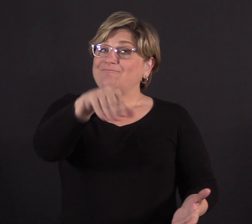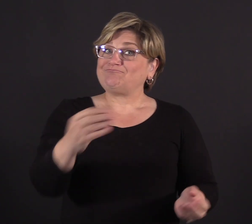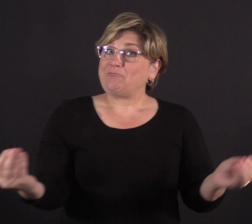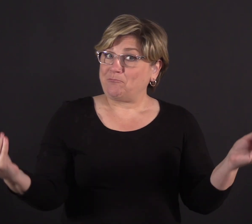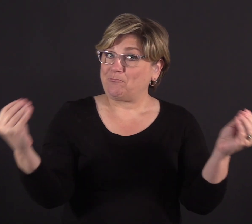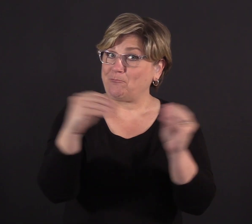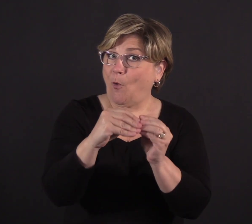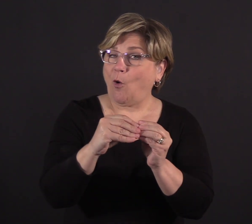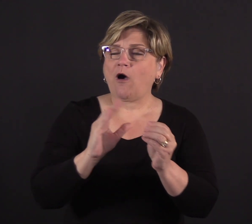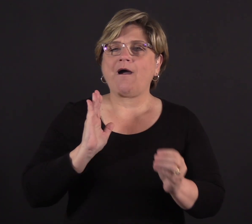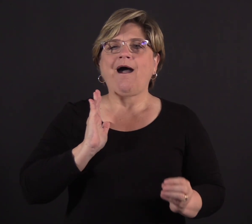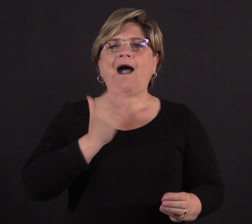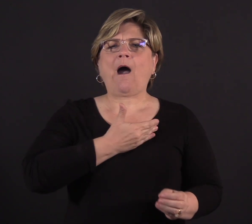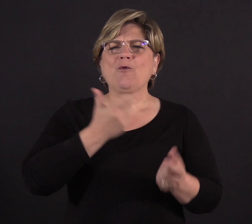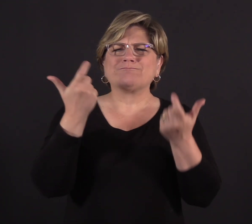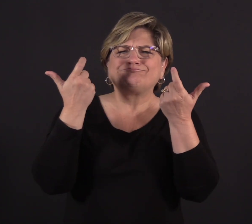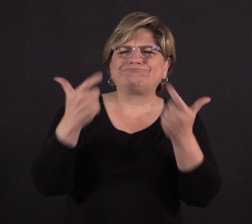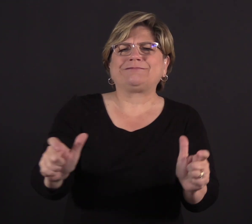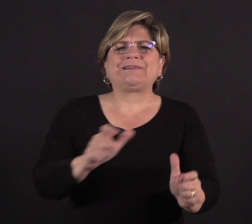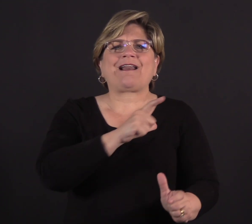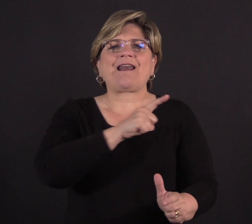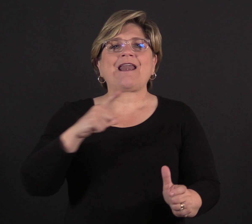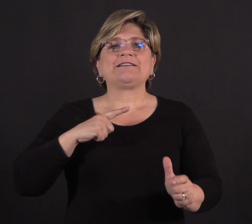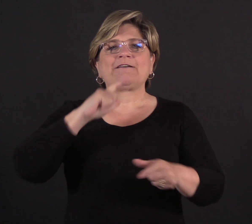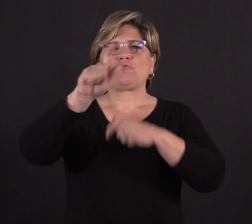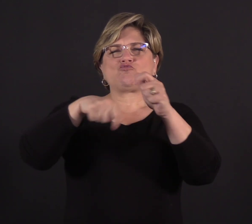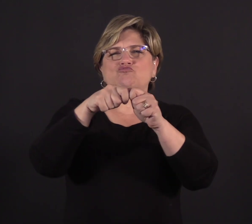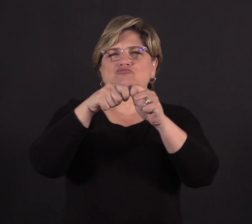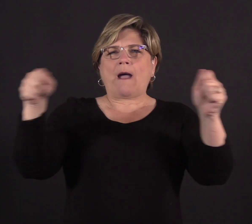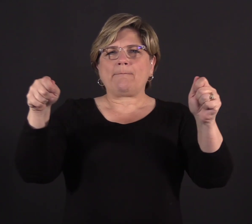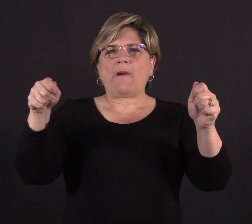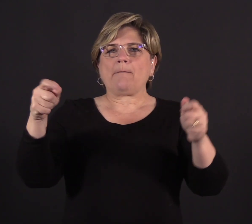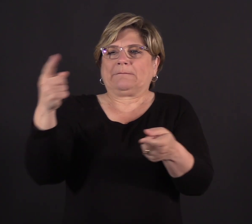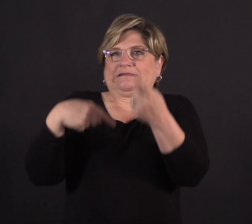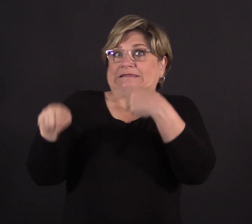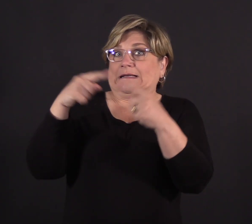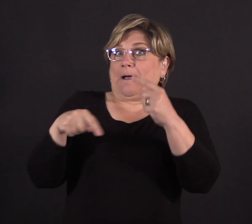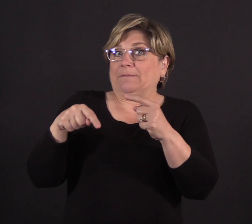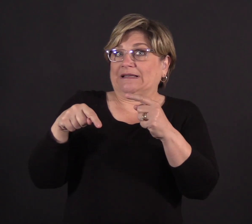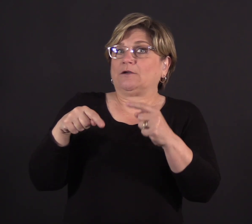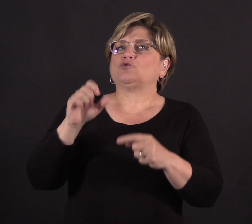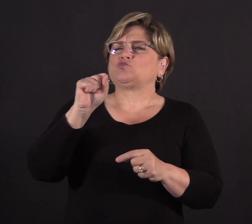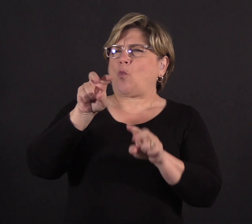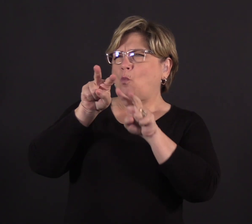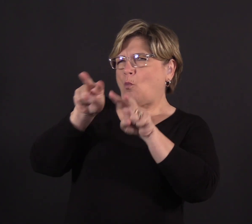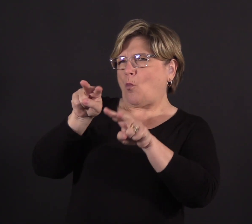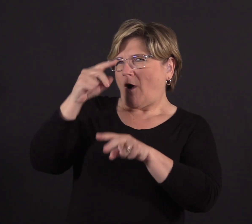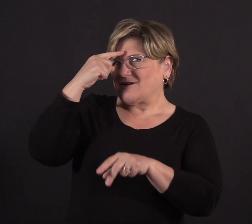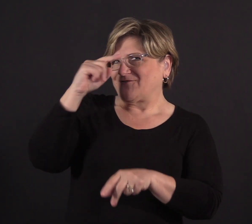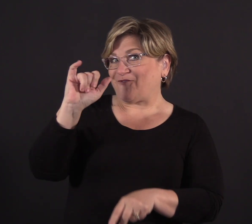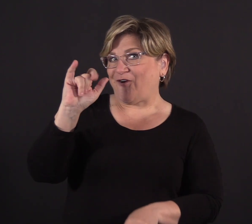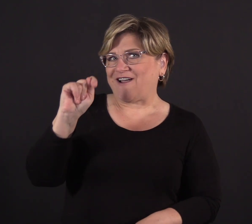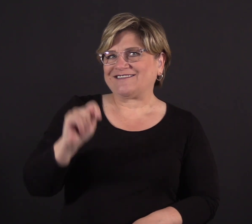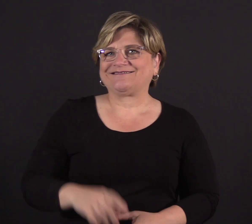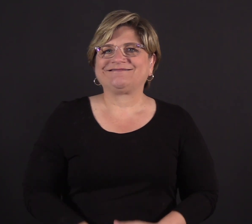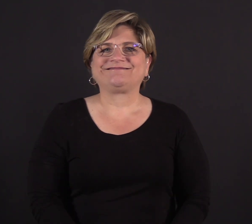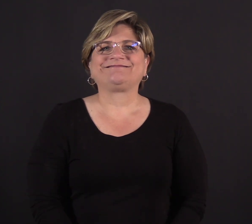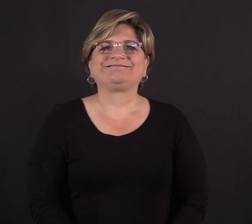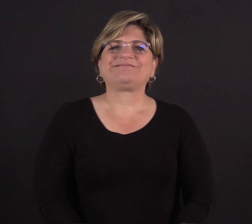There’s more! Our big legislative wrap up is coming so watch for it.